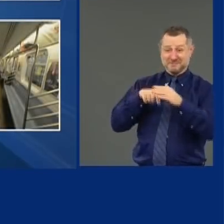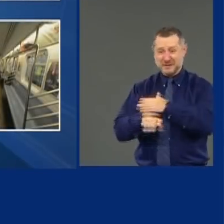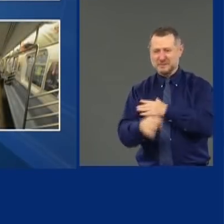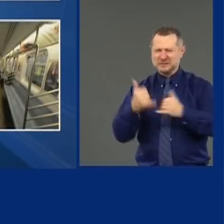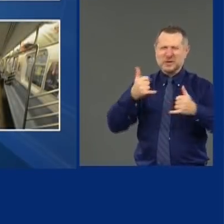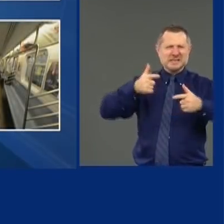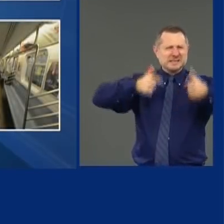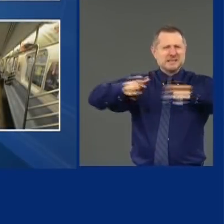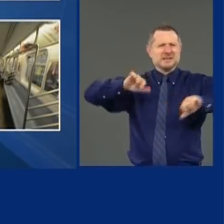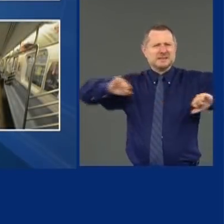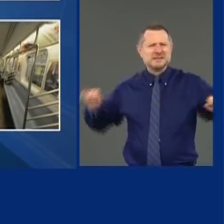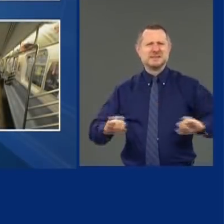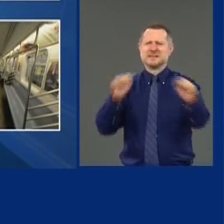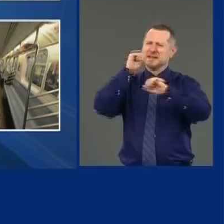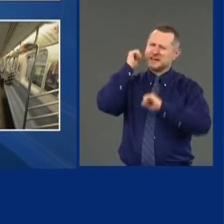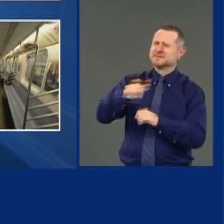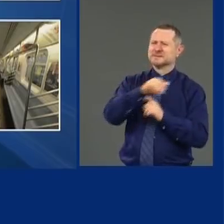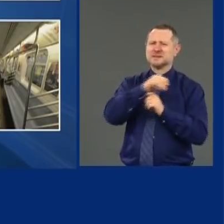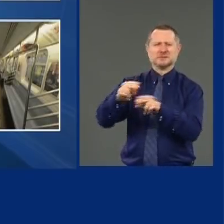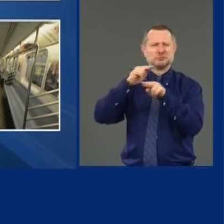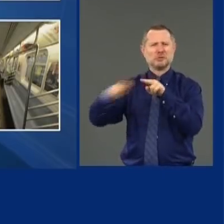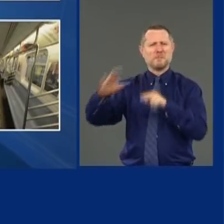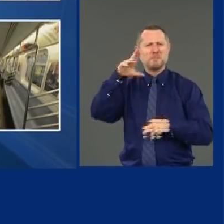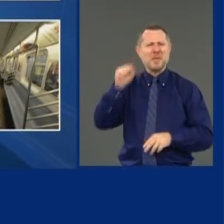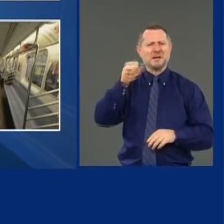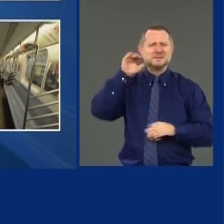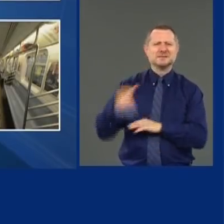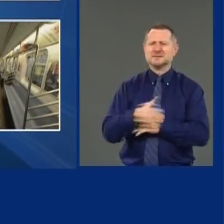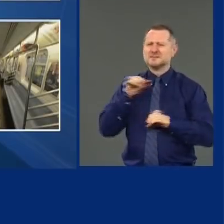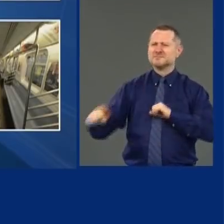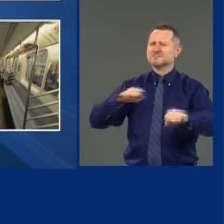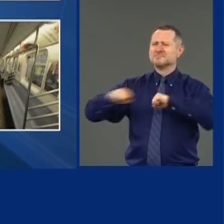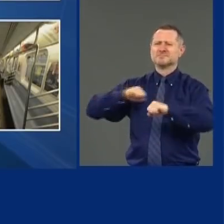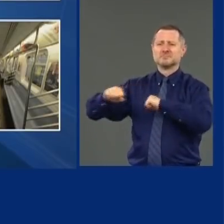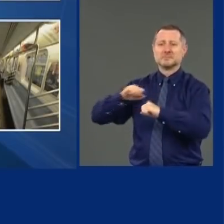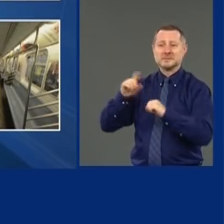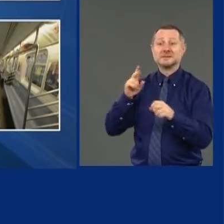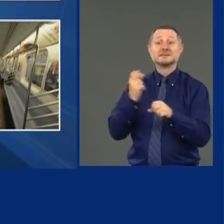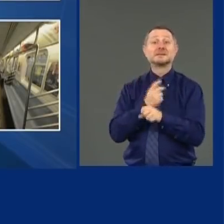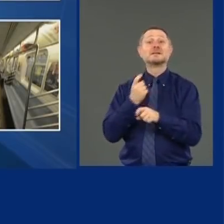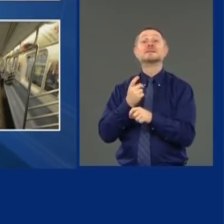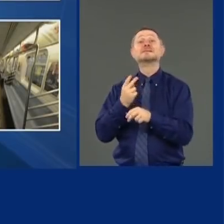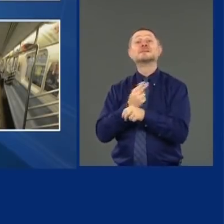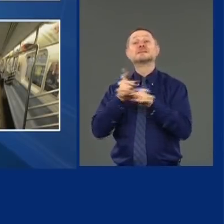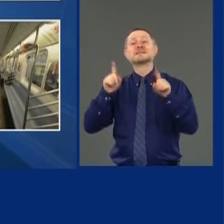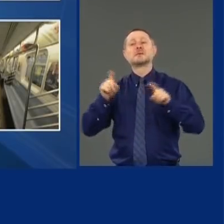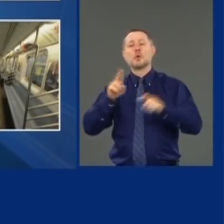LEVEL, STANDARD THAN ANYONE EVER DREAMED OF. AND THEY ARE NOW DISINFECTING EVERY TRAIN AND EVERY BUS ON A